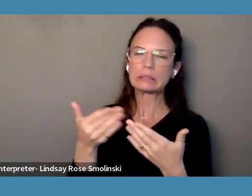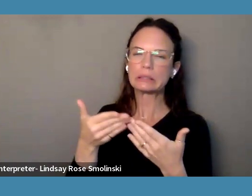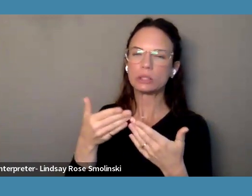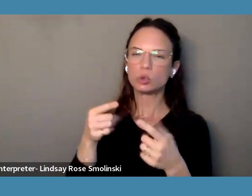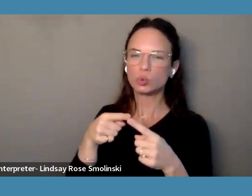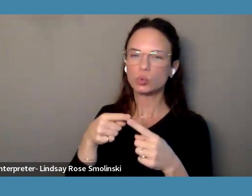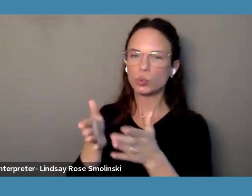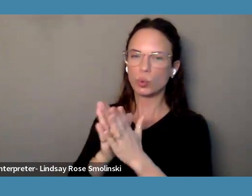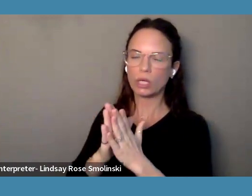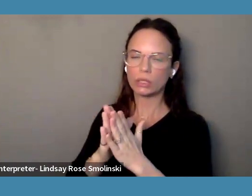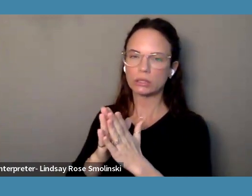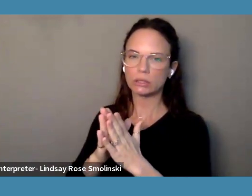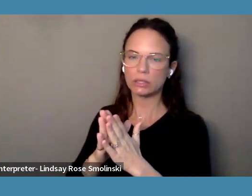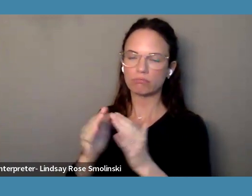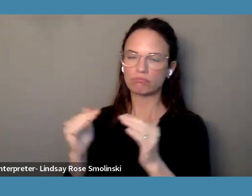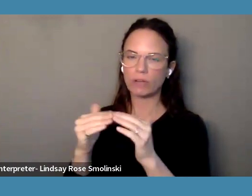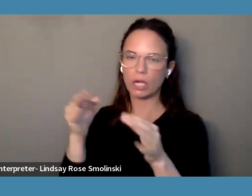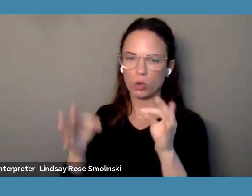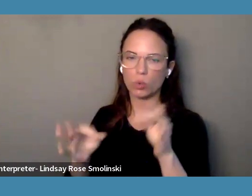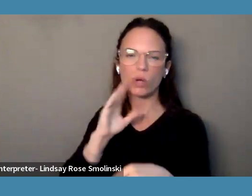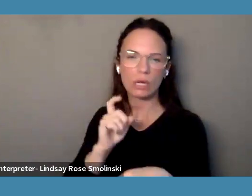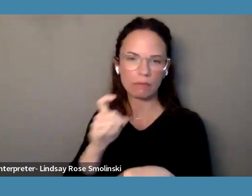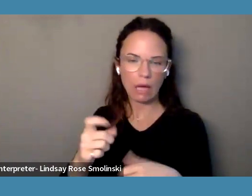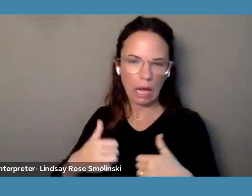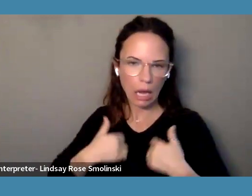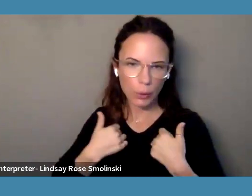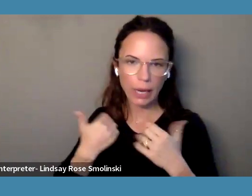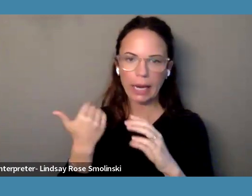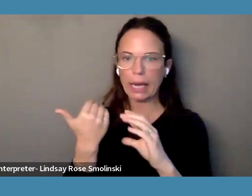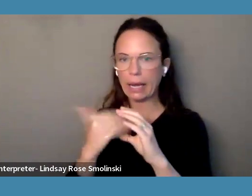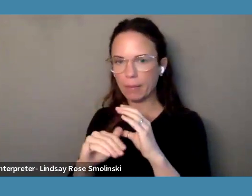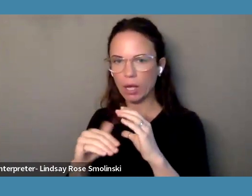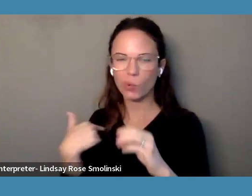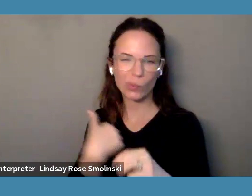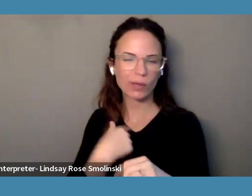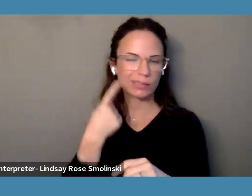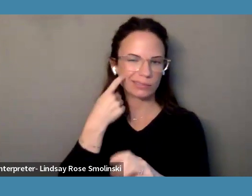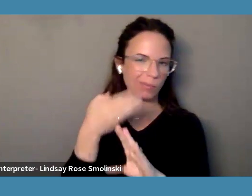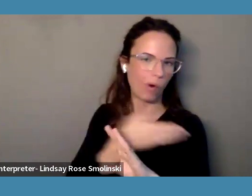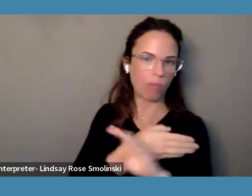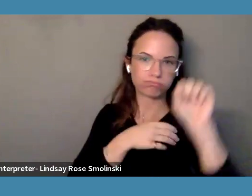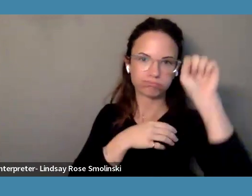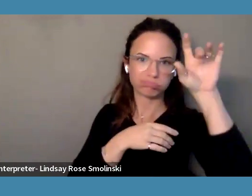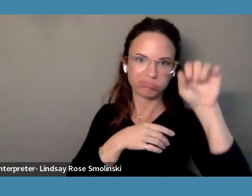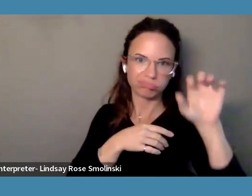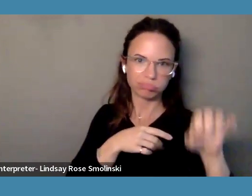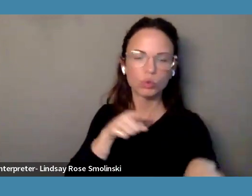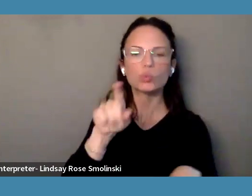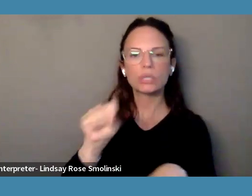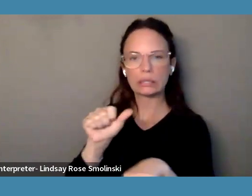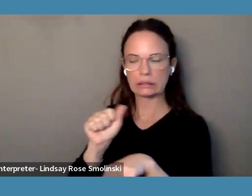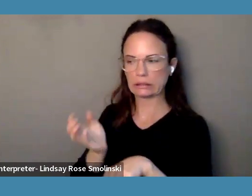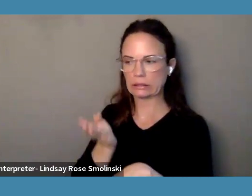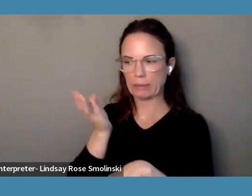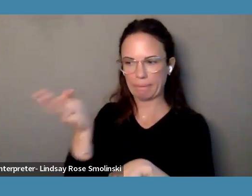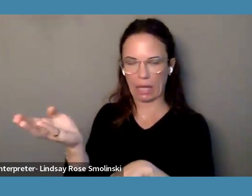It will give you the address or the email address that we just went over previously that you can submit that form to.